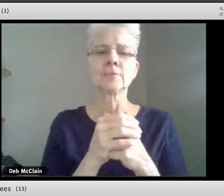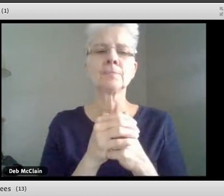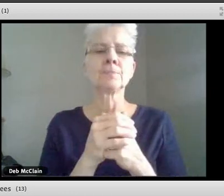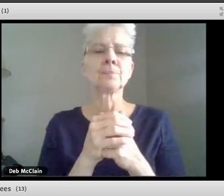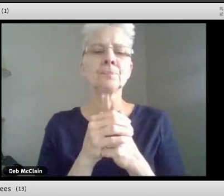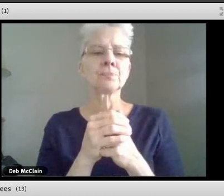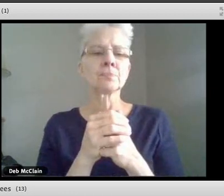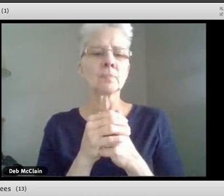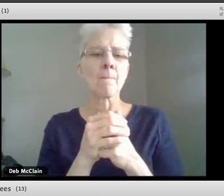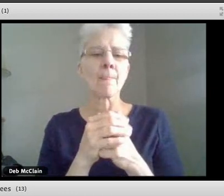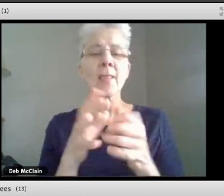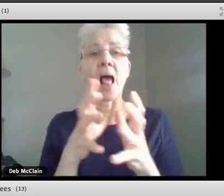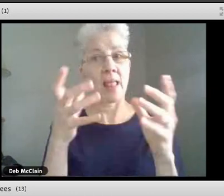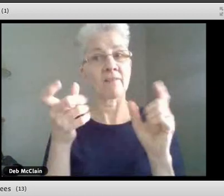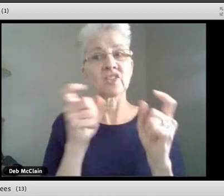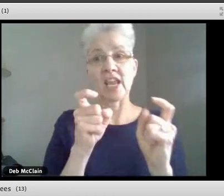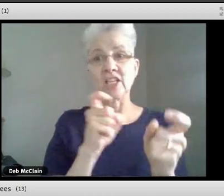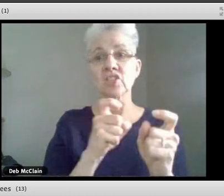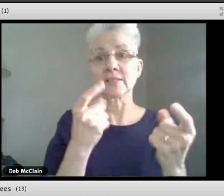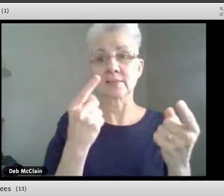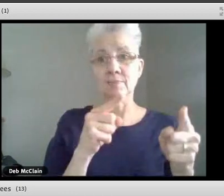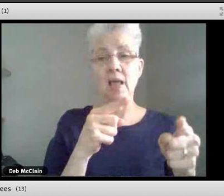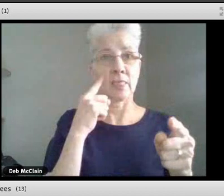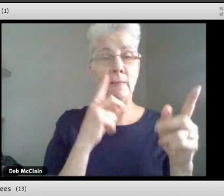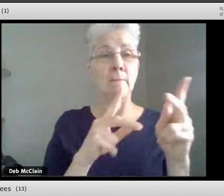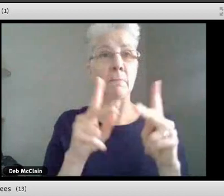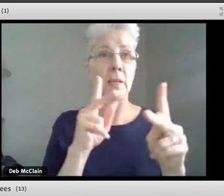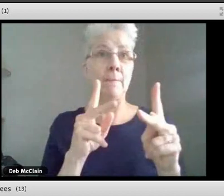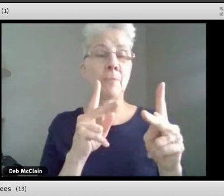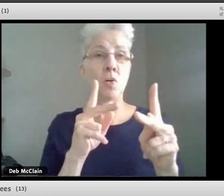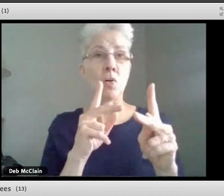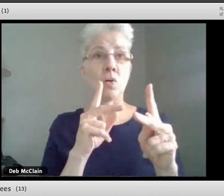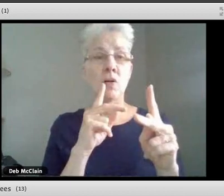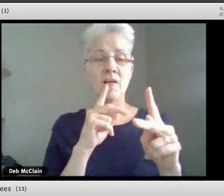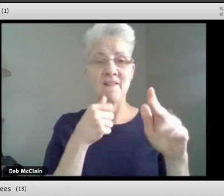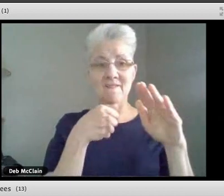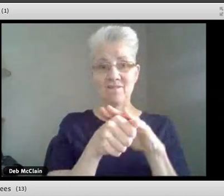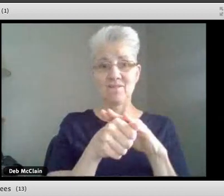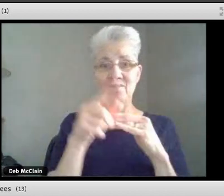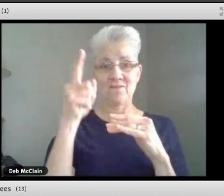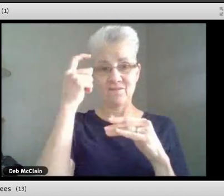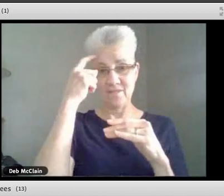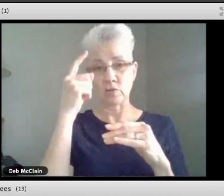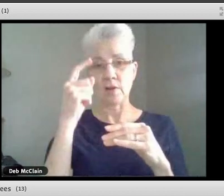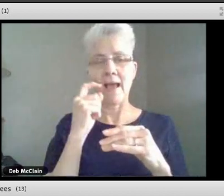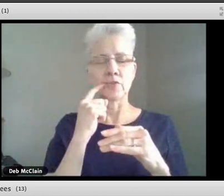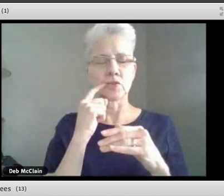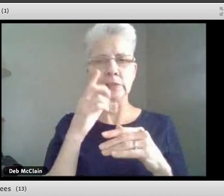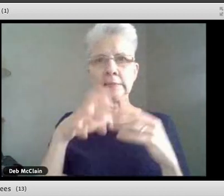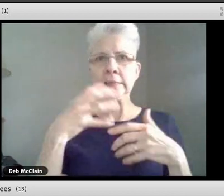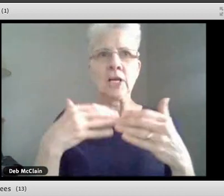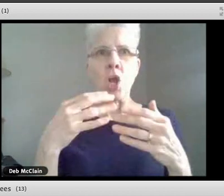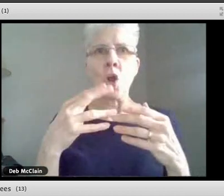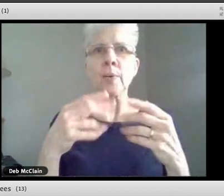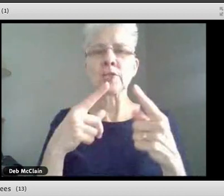I think people, you know, that fall under the federal government are going to have to scramble to make those changes. And, again, if you look at with foresight